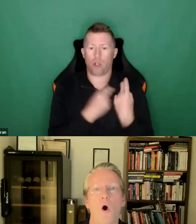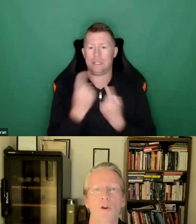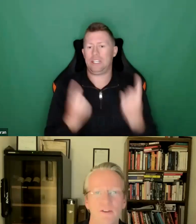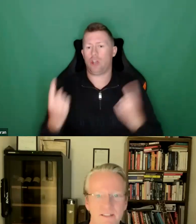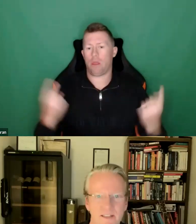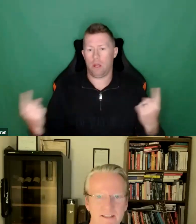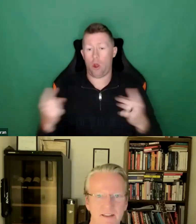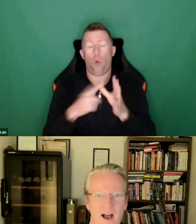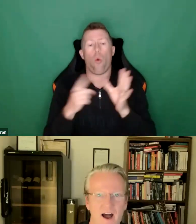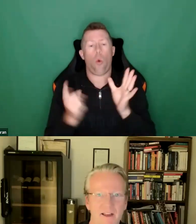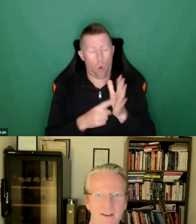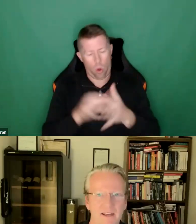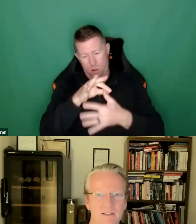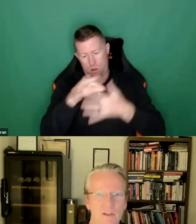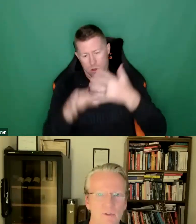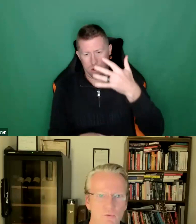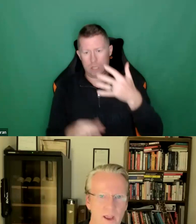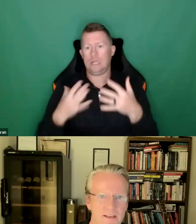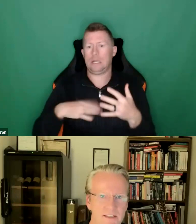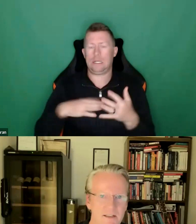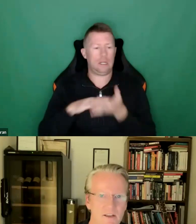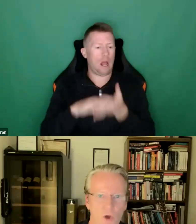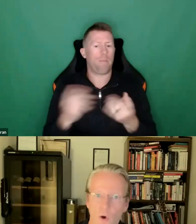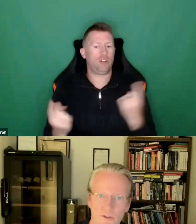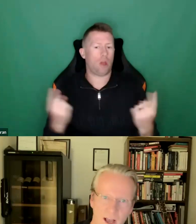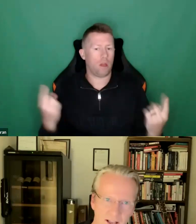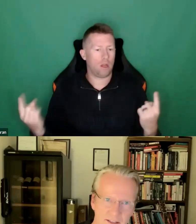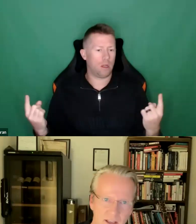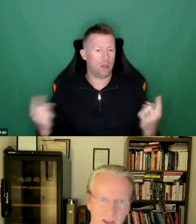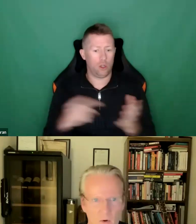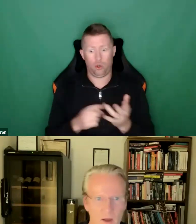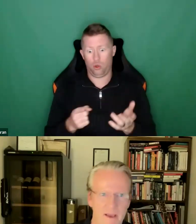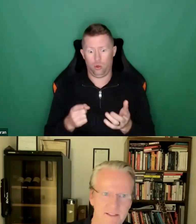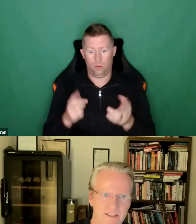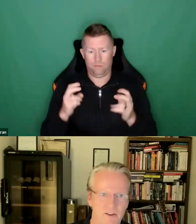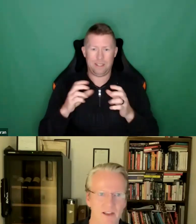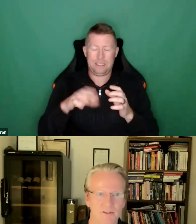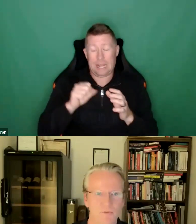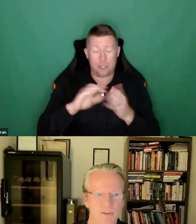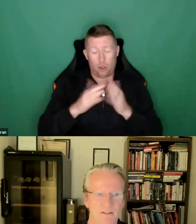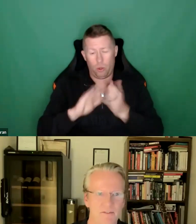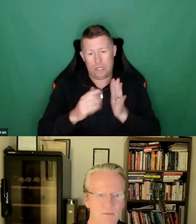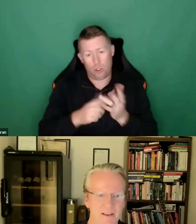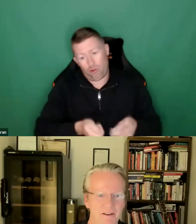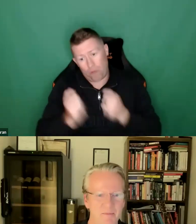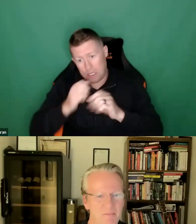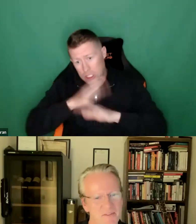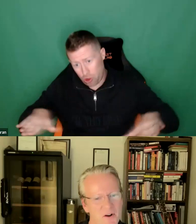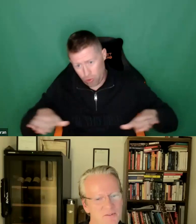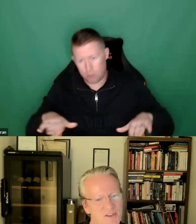practice where everybody, the school is a community, it is collectively responsibility of all of these things that are